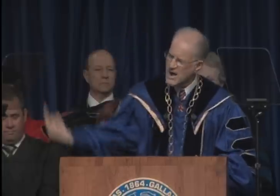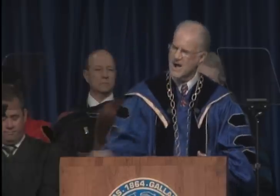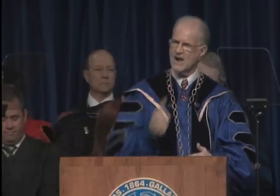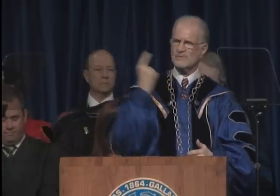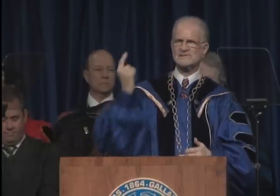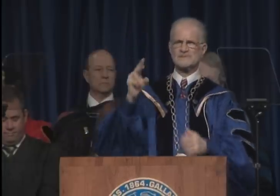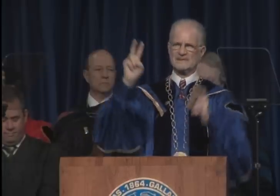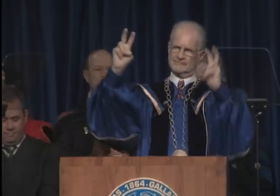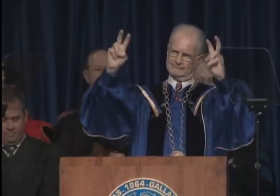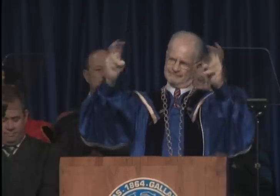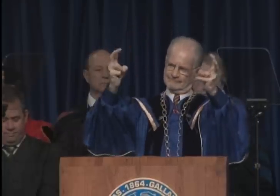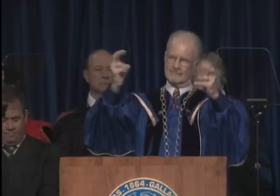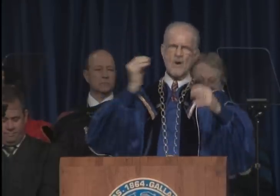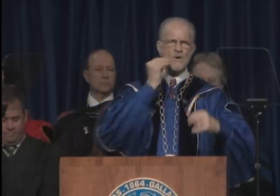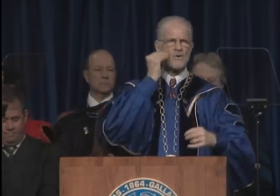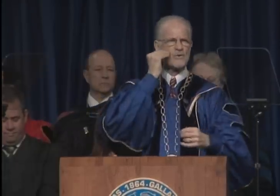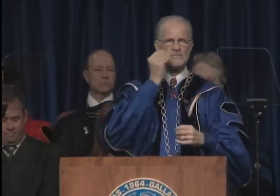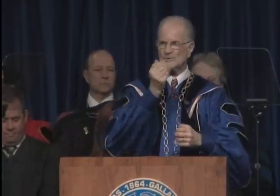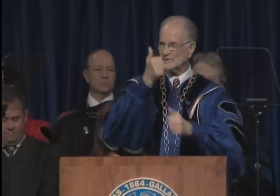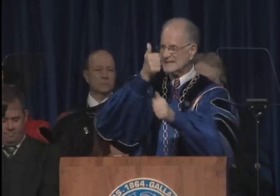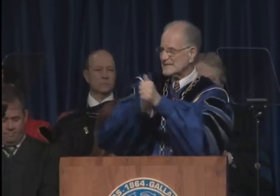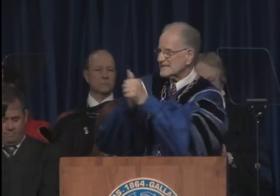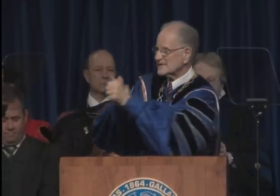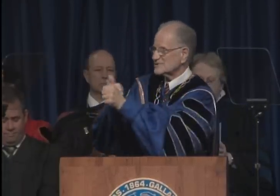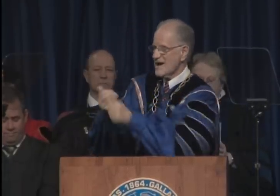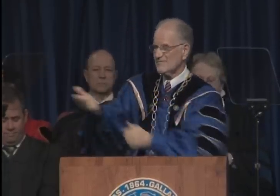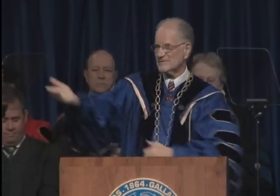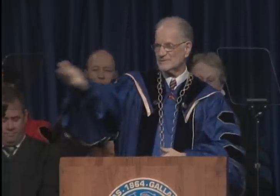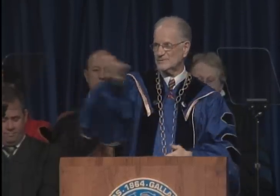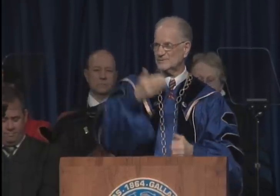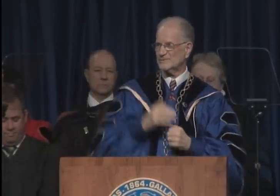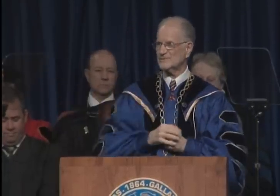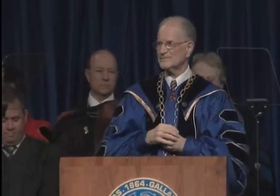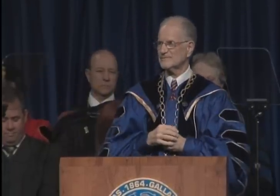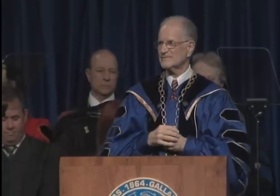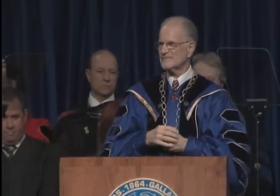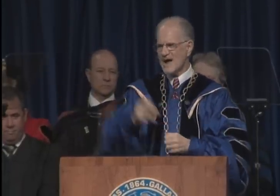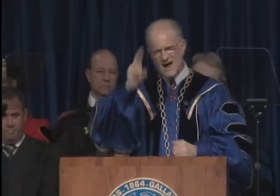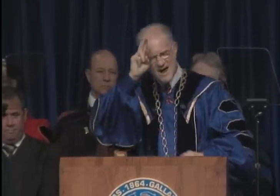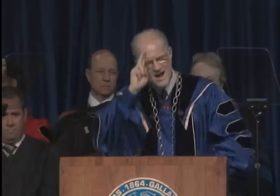Gallaudet will always be "home" to each of you.